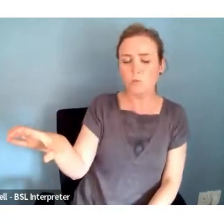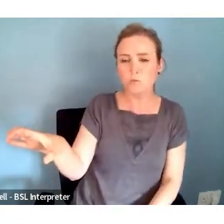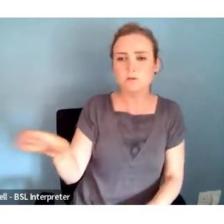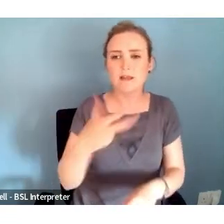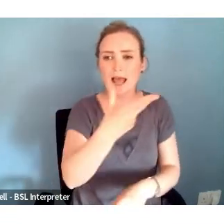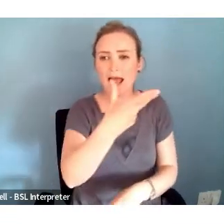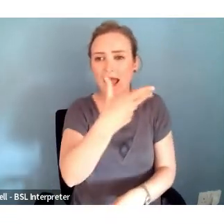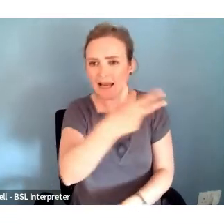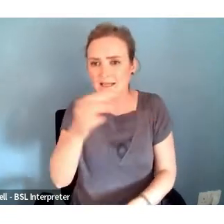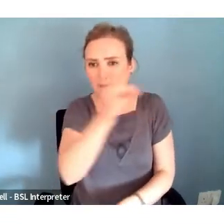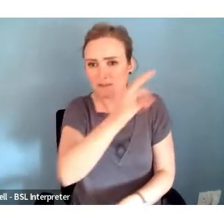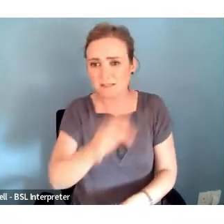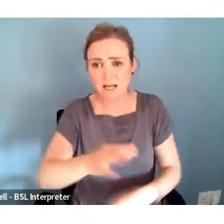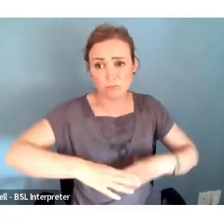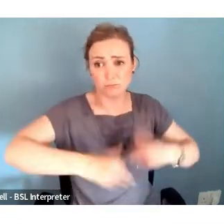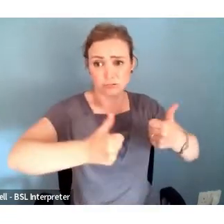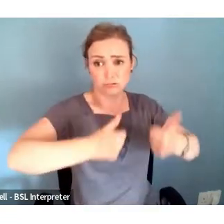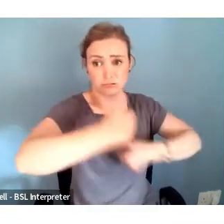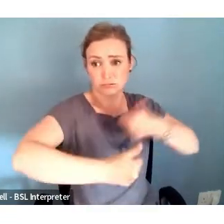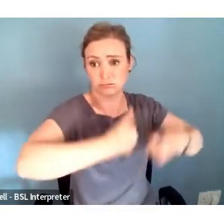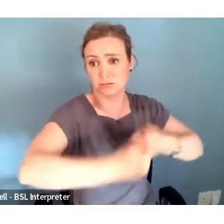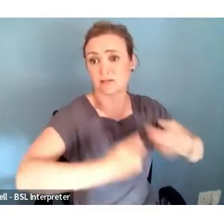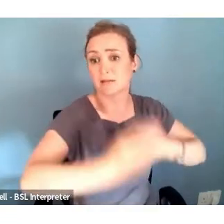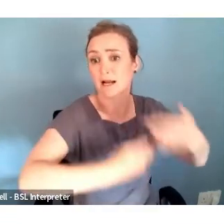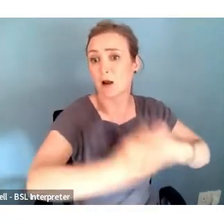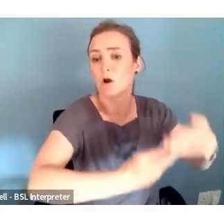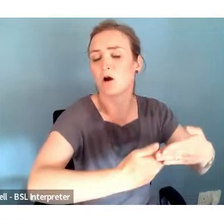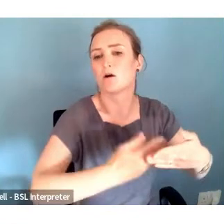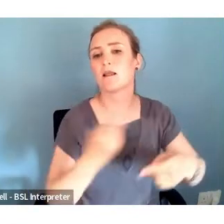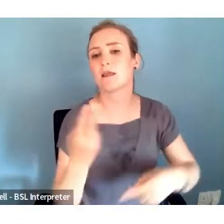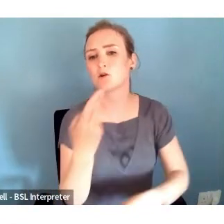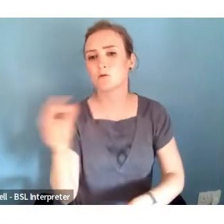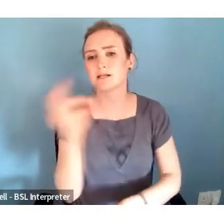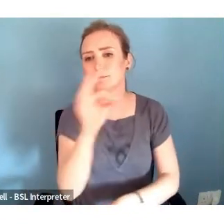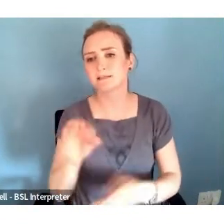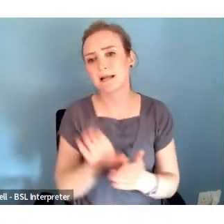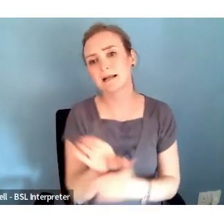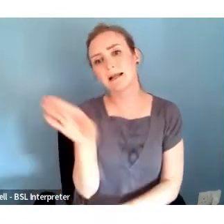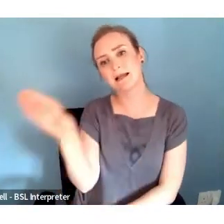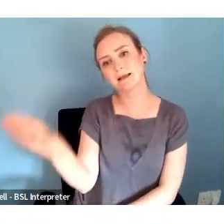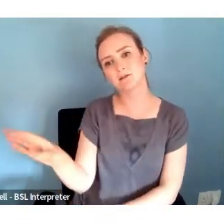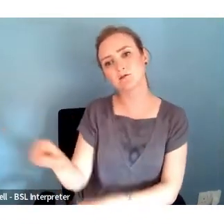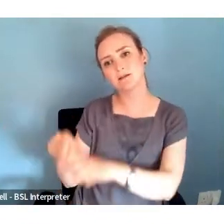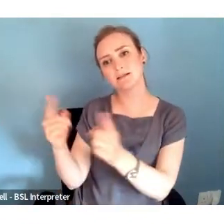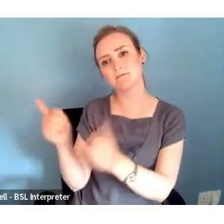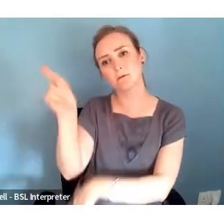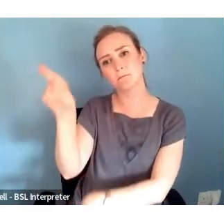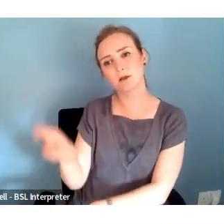somebody else brilliant at the 20% and between them the 100% is filled. Good to